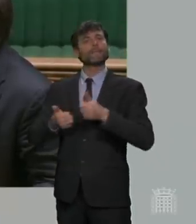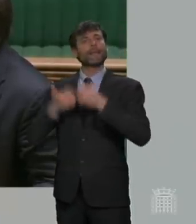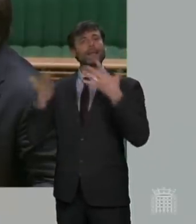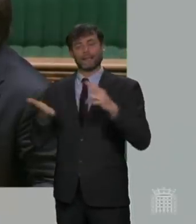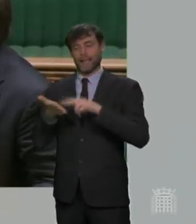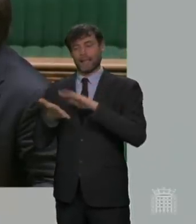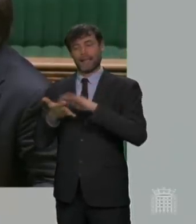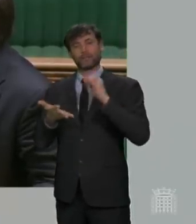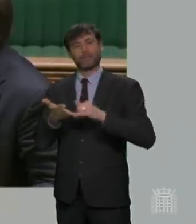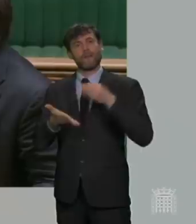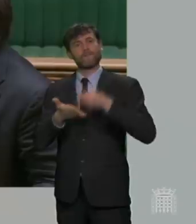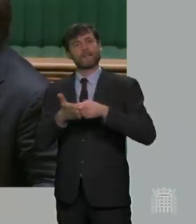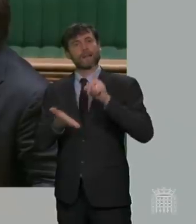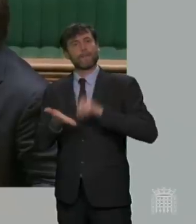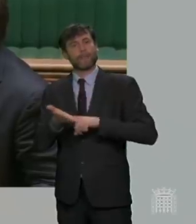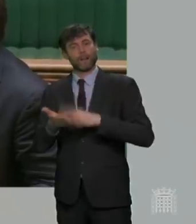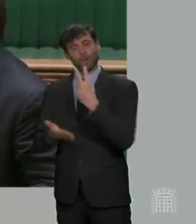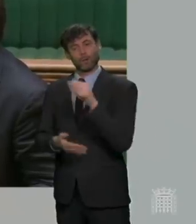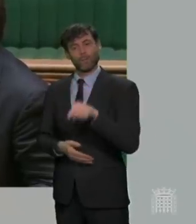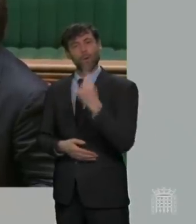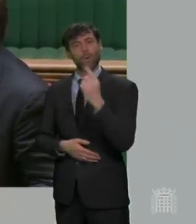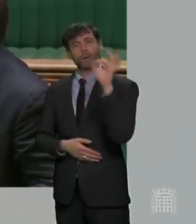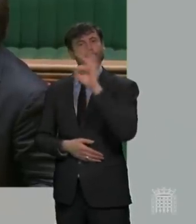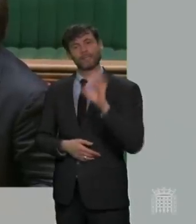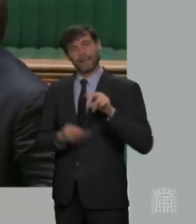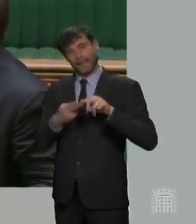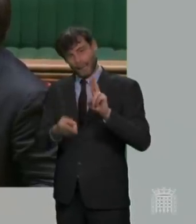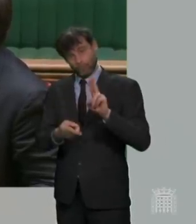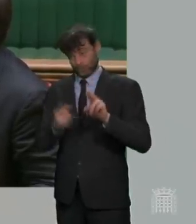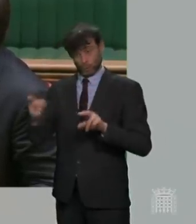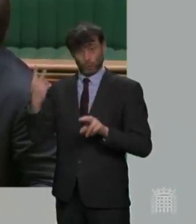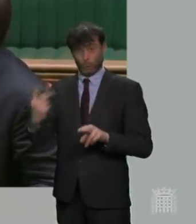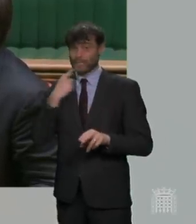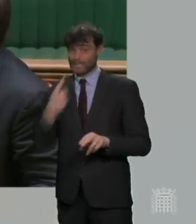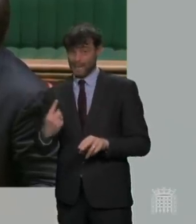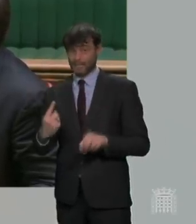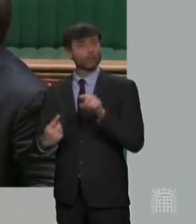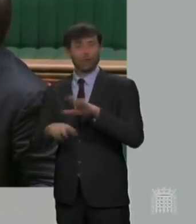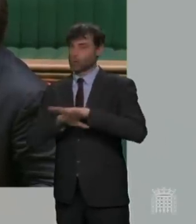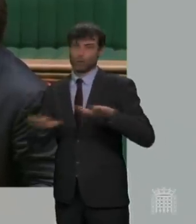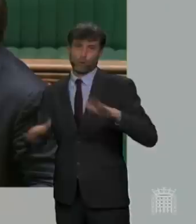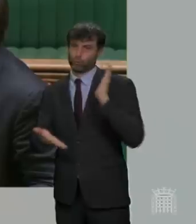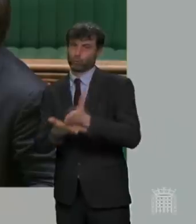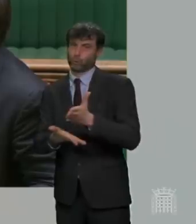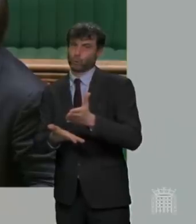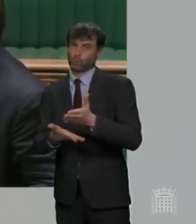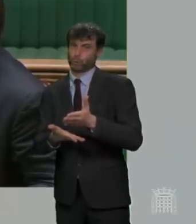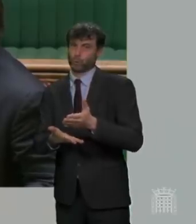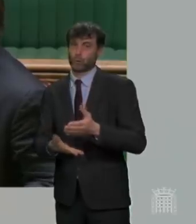Funding Bill and the 2.1% increase for NHS staff. This is not the case. Indeed, in the debate,